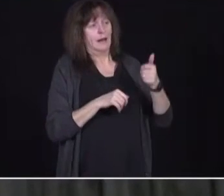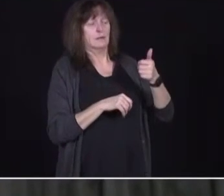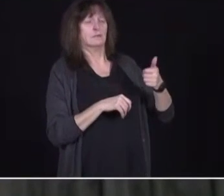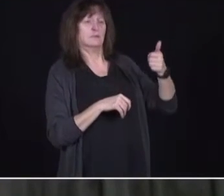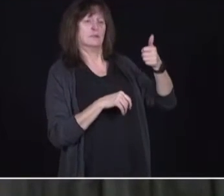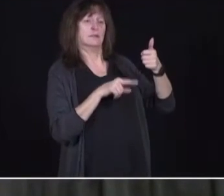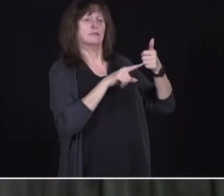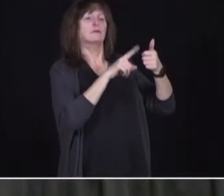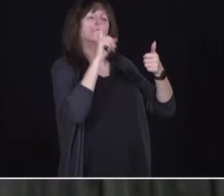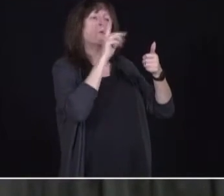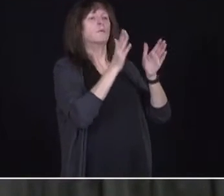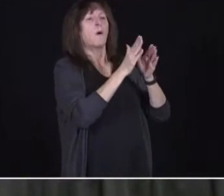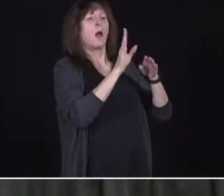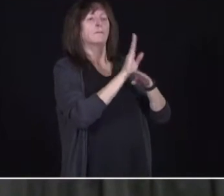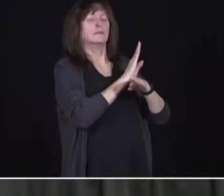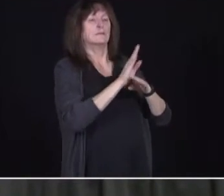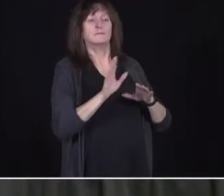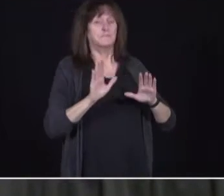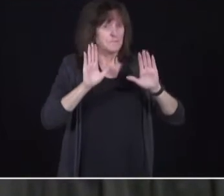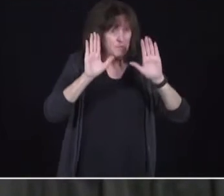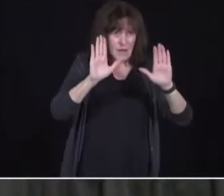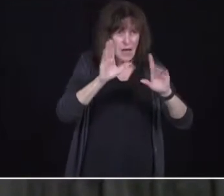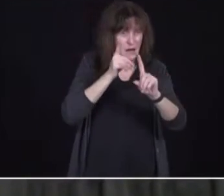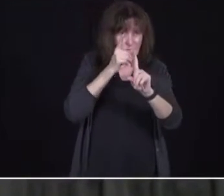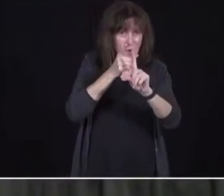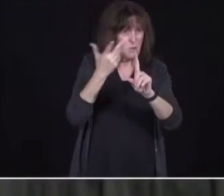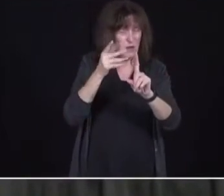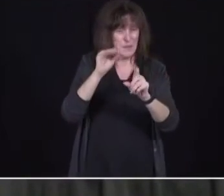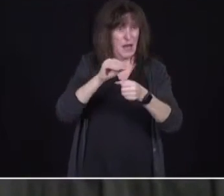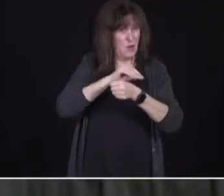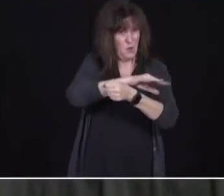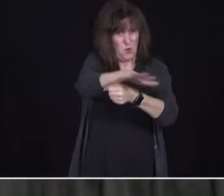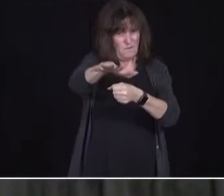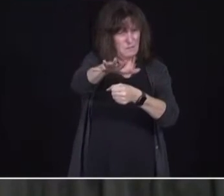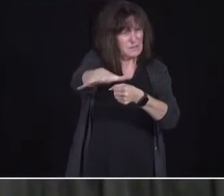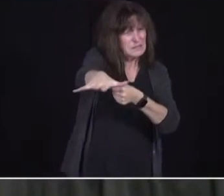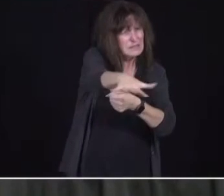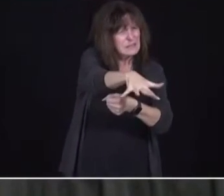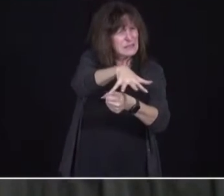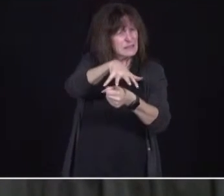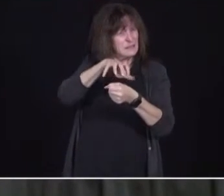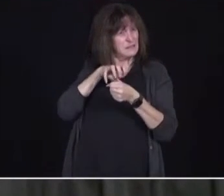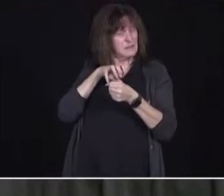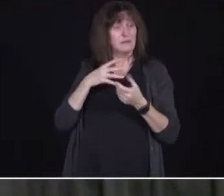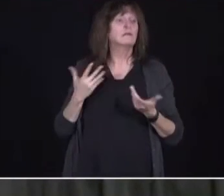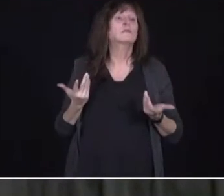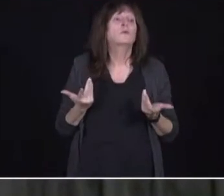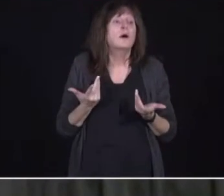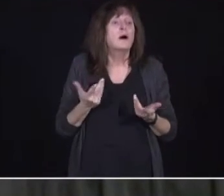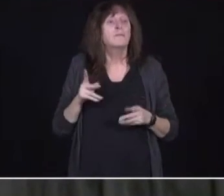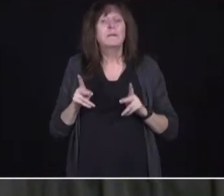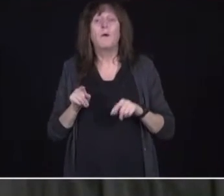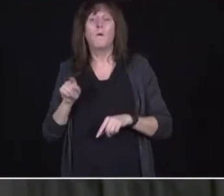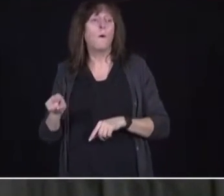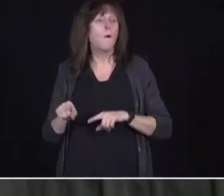your new state of emergency will have on small businesses across the province? I've heard, Dan, many times they say.